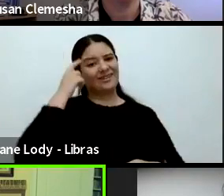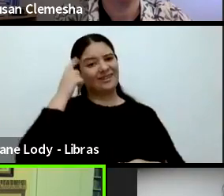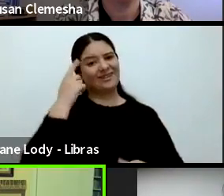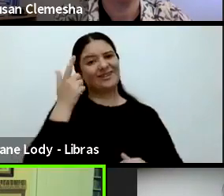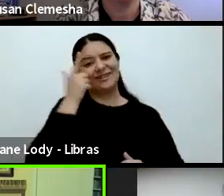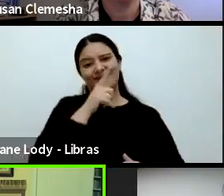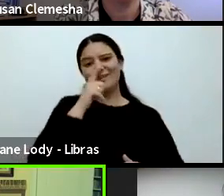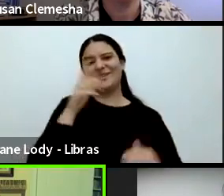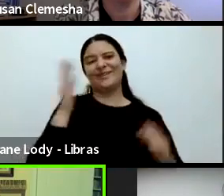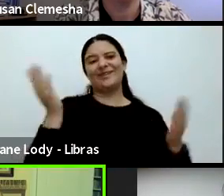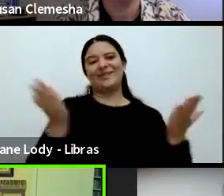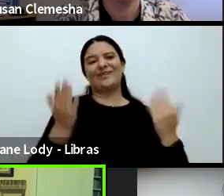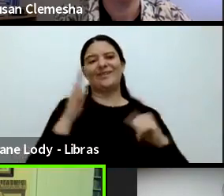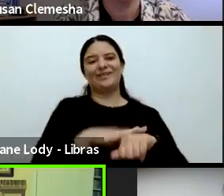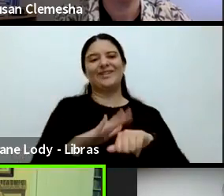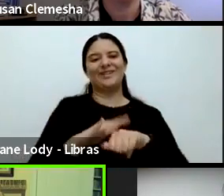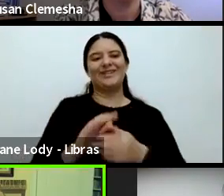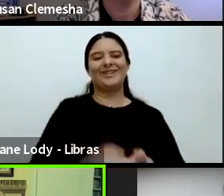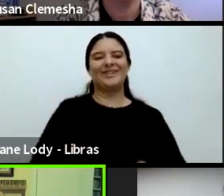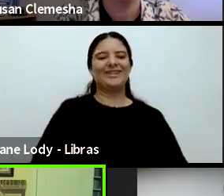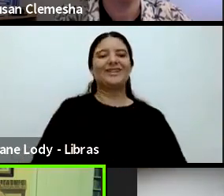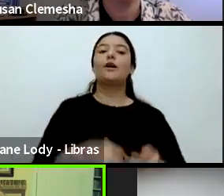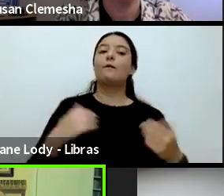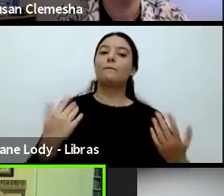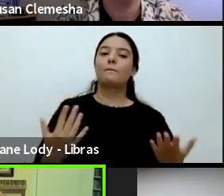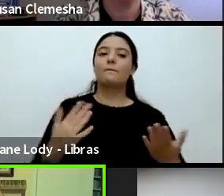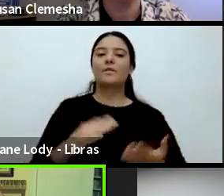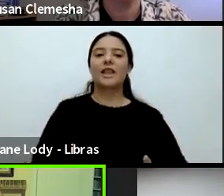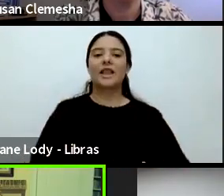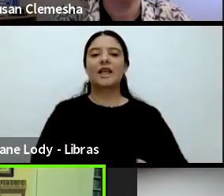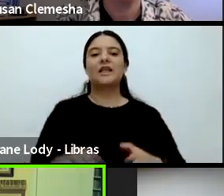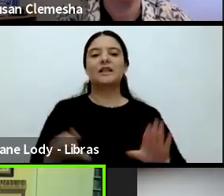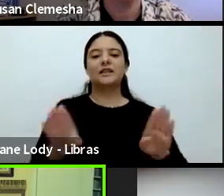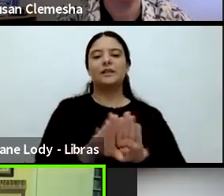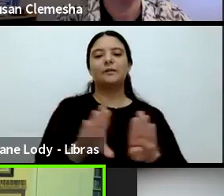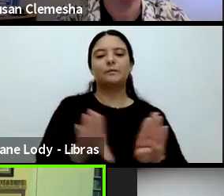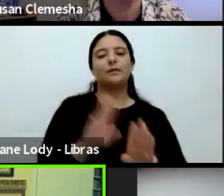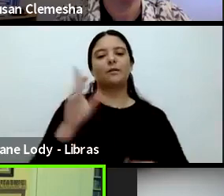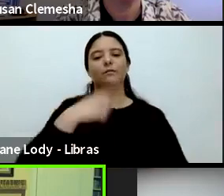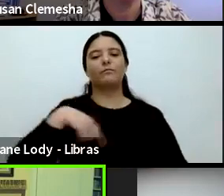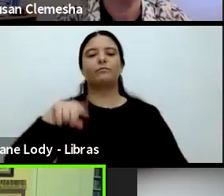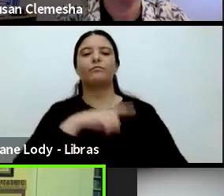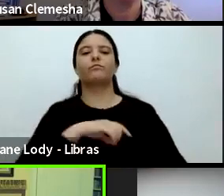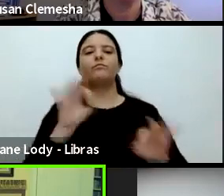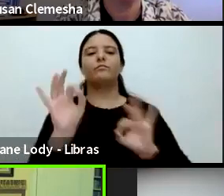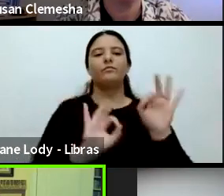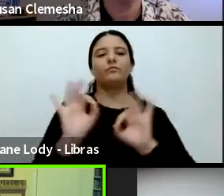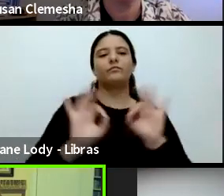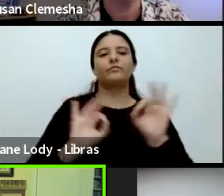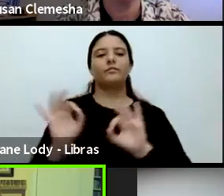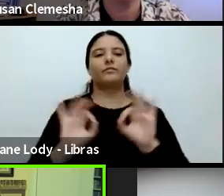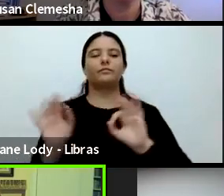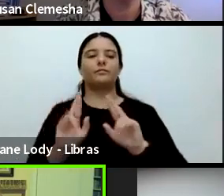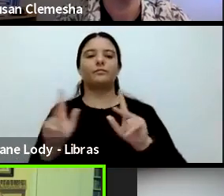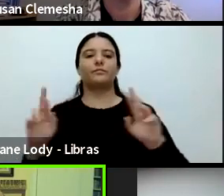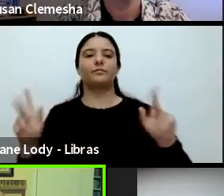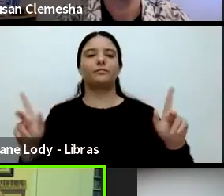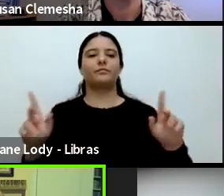what I already can't do. do. So, we've had different. pepper preparations for this preparations for this meeting, and I for this meeting, and I, there